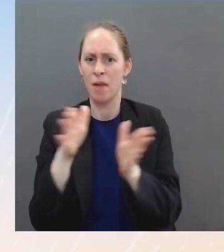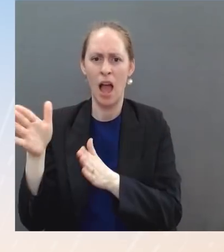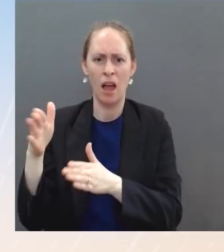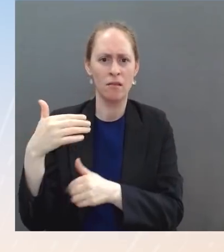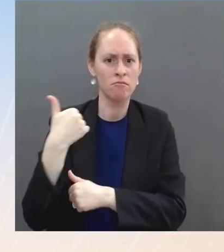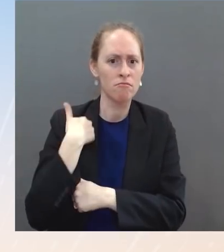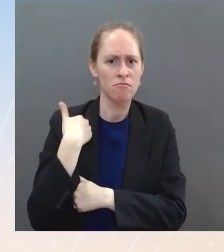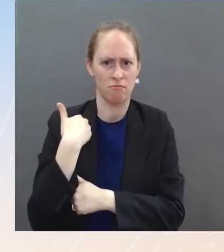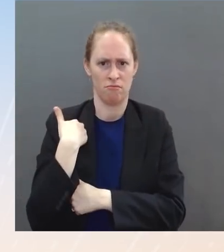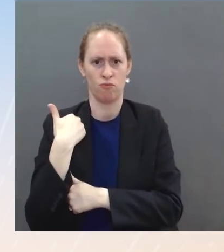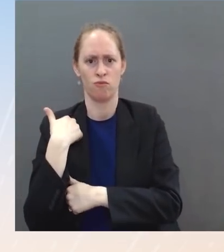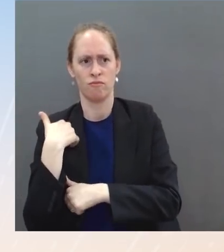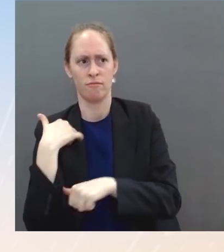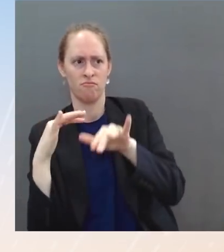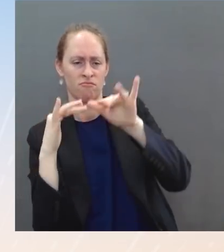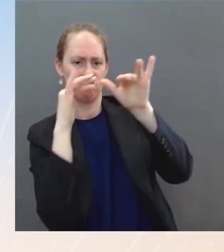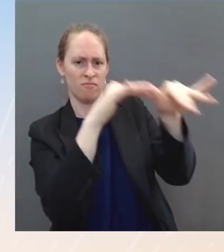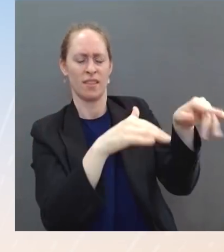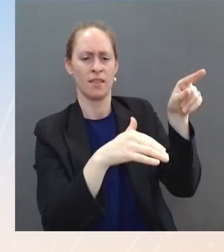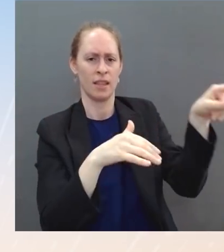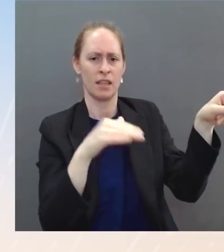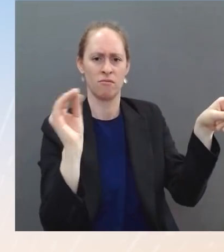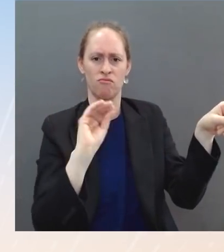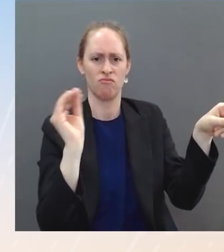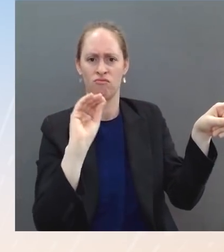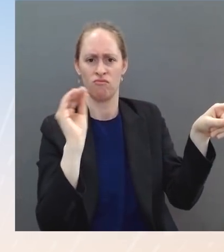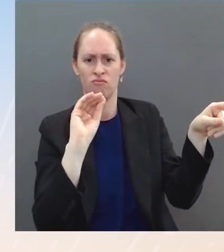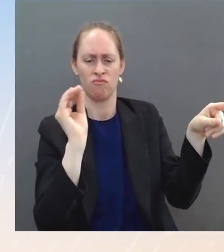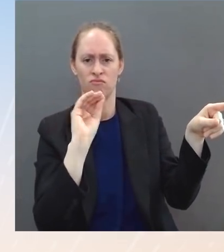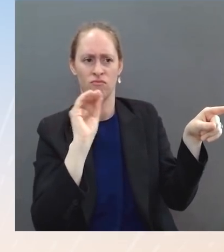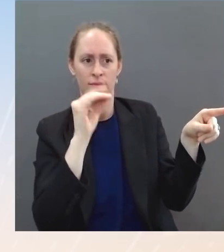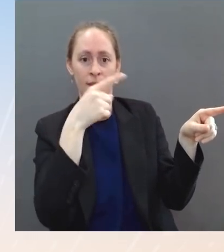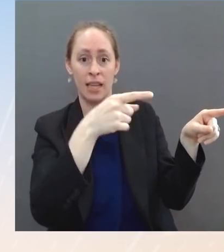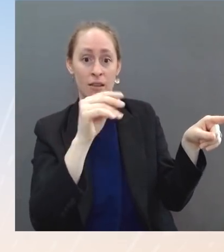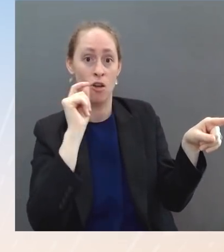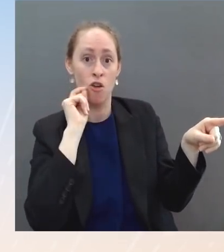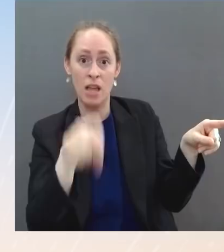But in terms of the supply of capabilities, in terms of other steps to support the Ukrainians